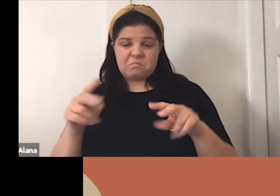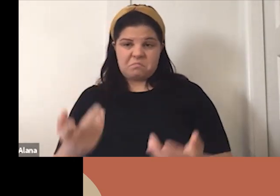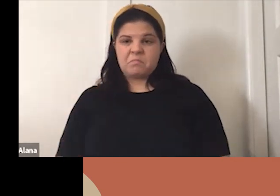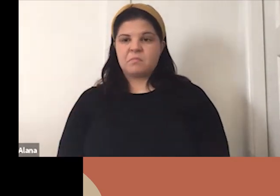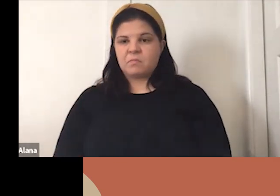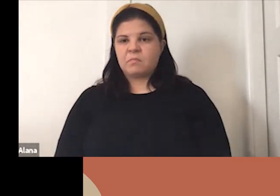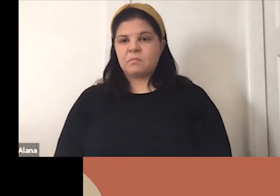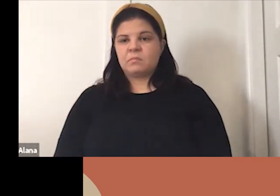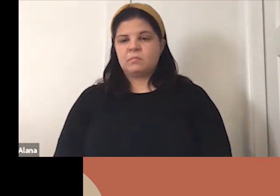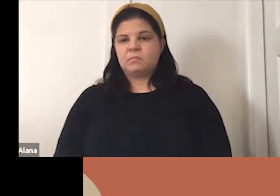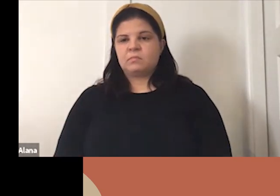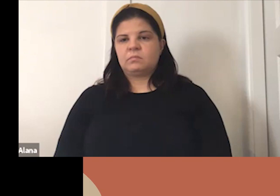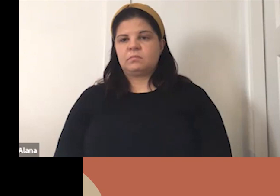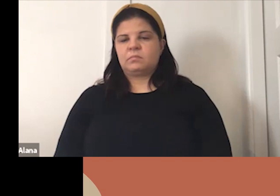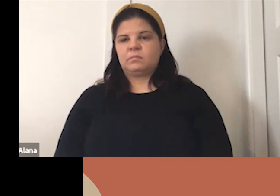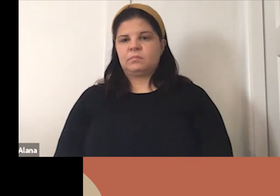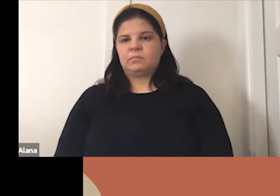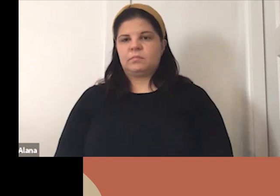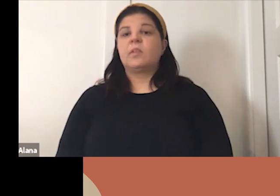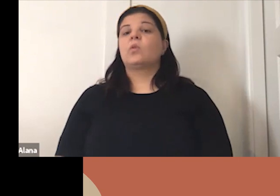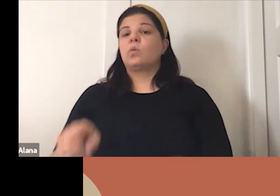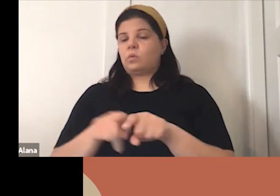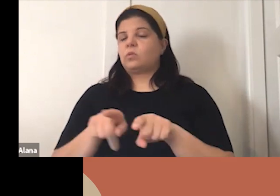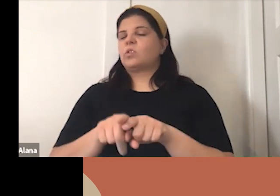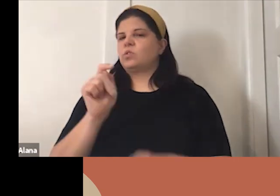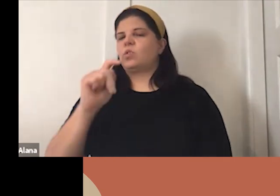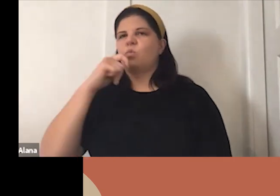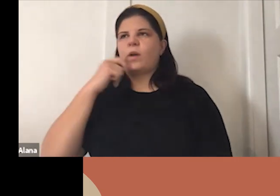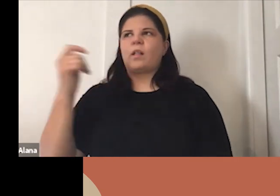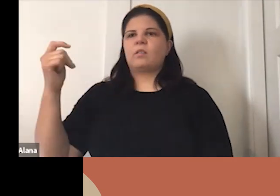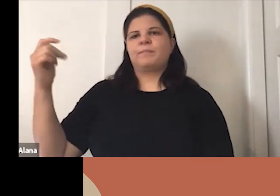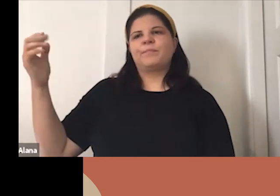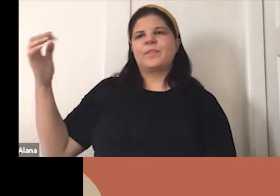with it will be audio described.